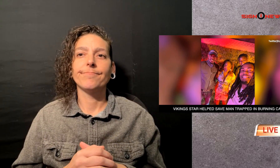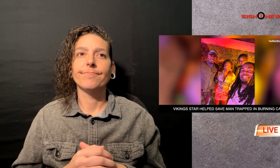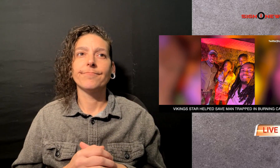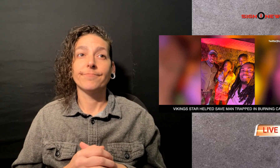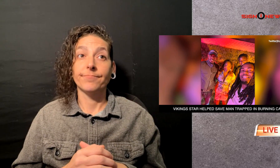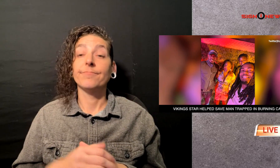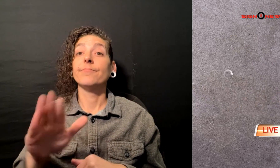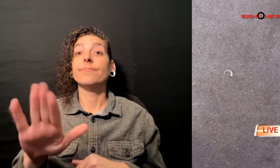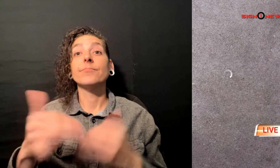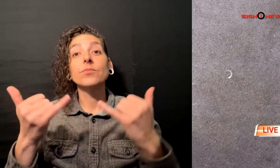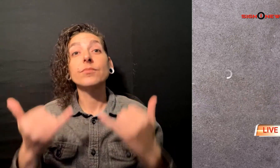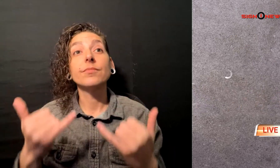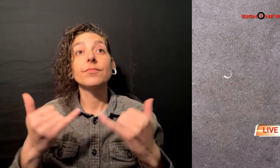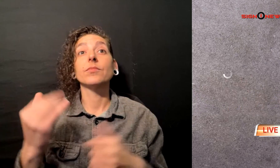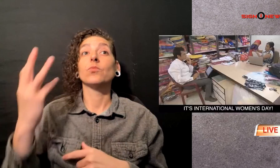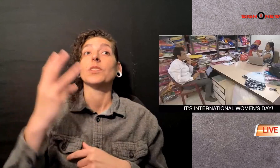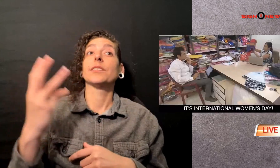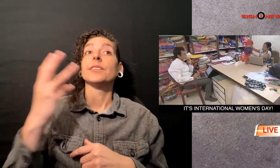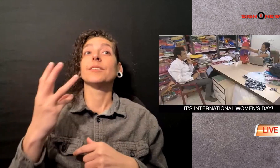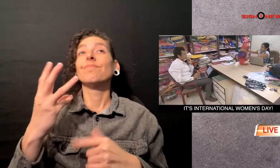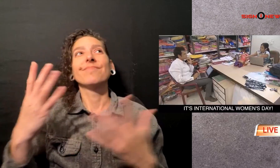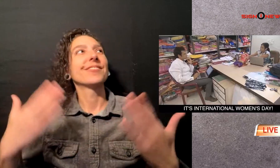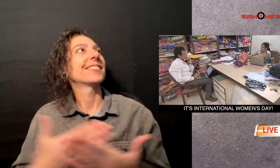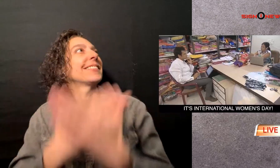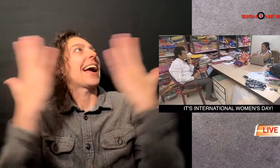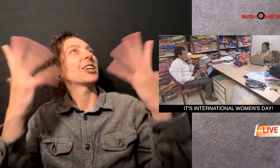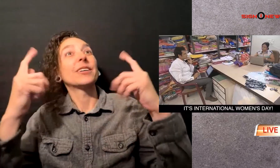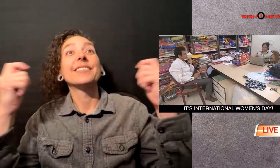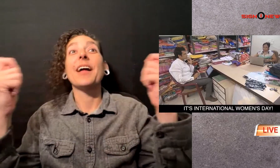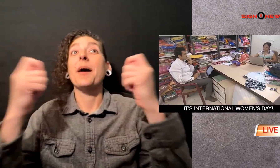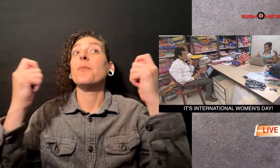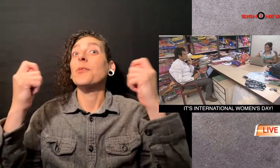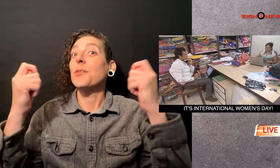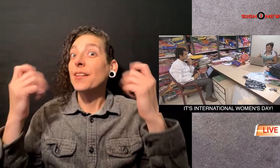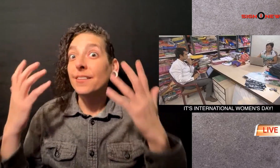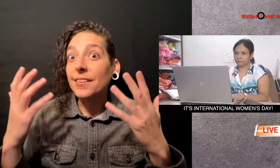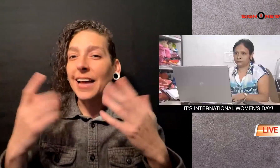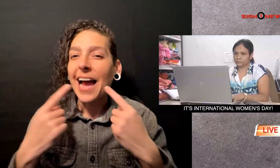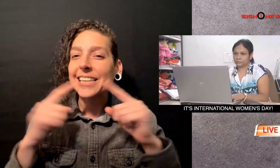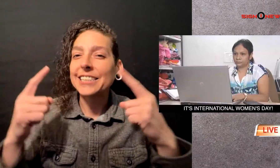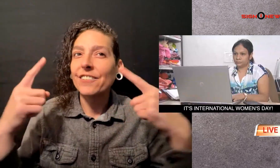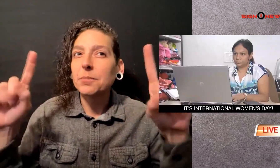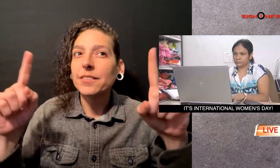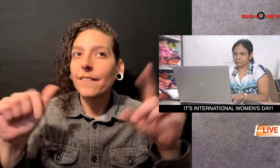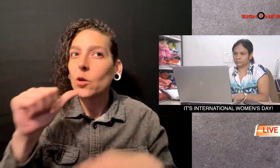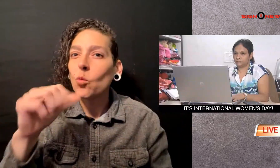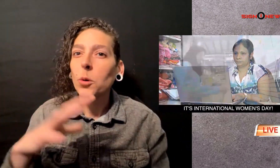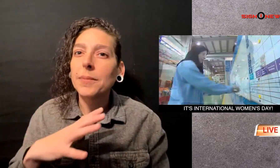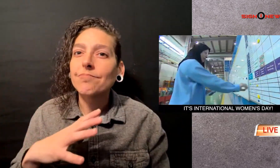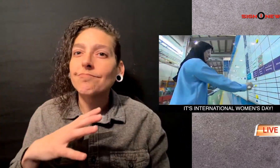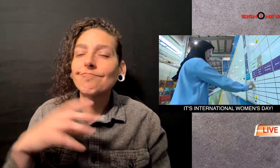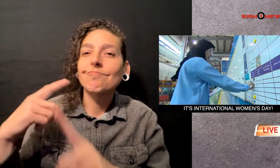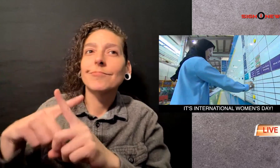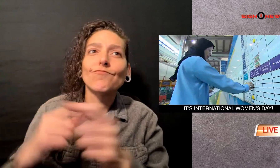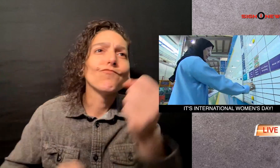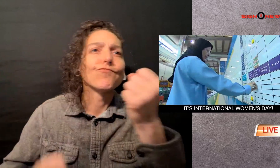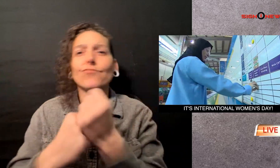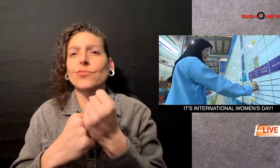today Wednesday is a day to celebrate the achievements of women and support action against